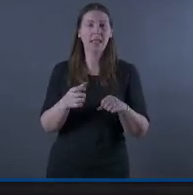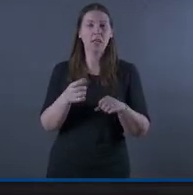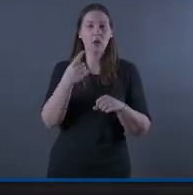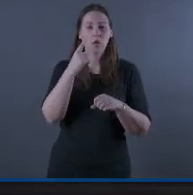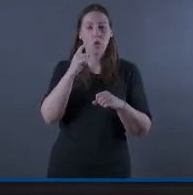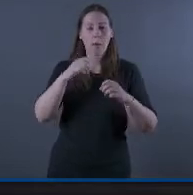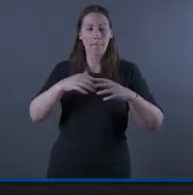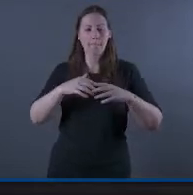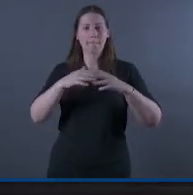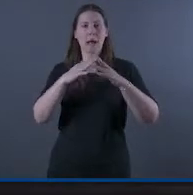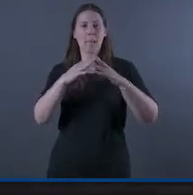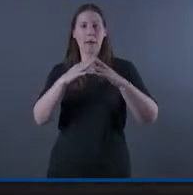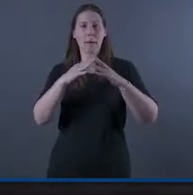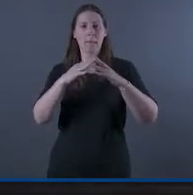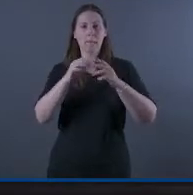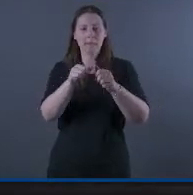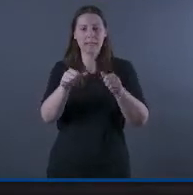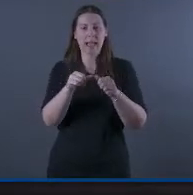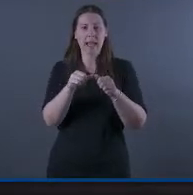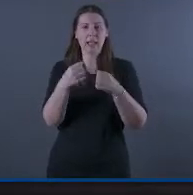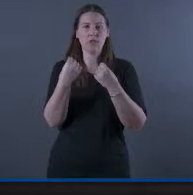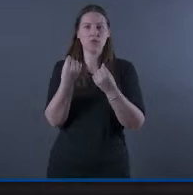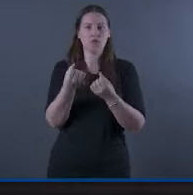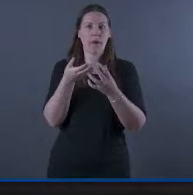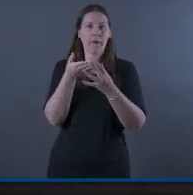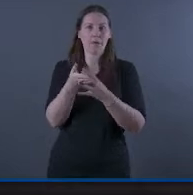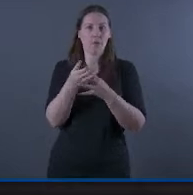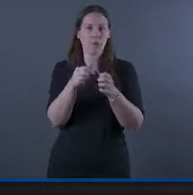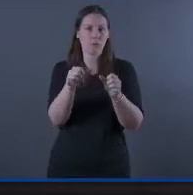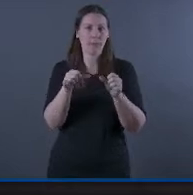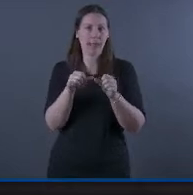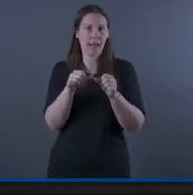or your drive-through site? What do you think that is in a week, if you're fully ramped up?